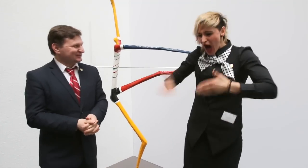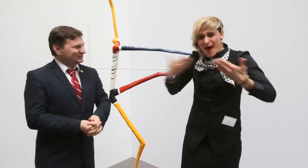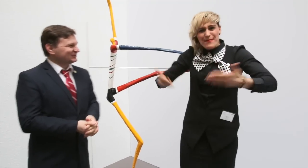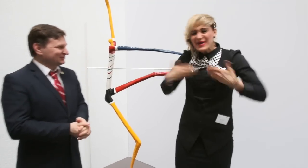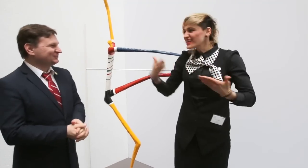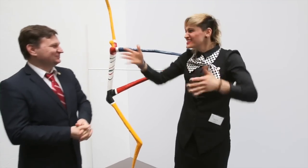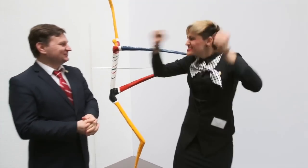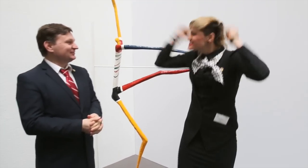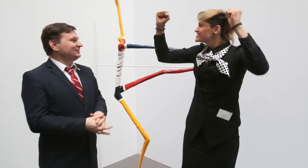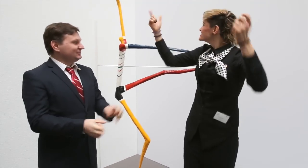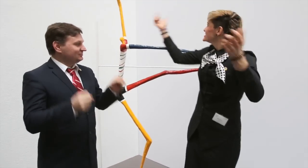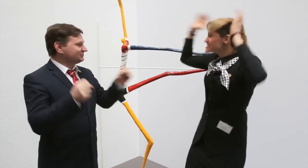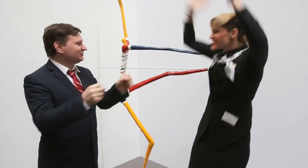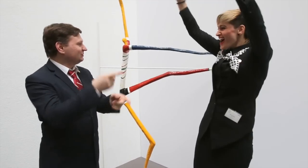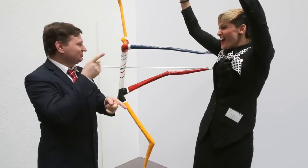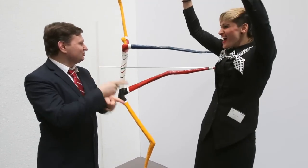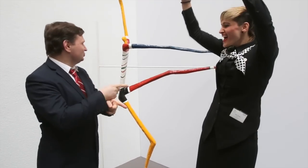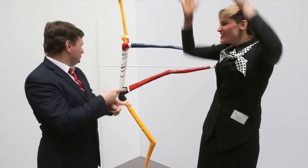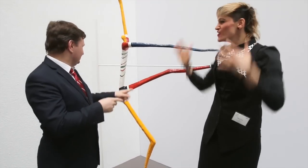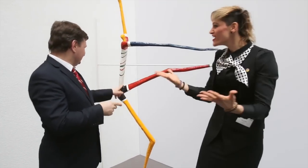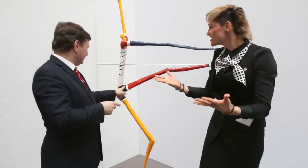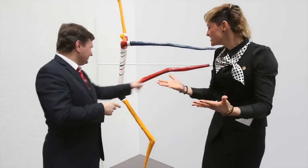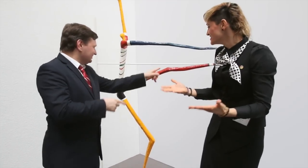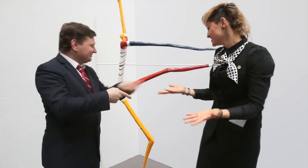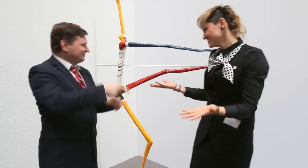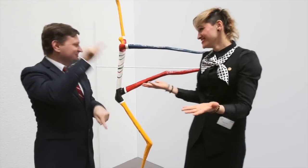Now you must be so thrilled! So excited!